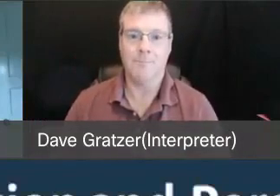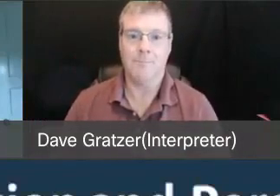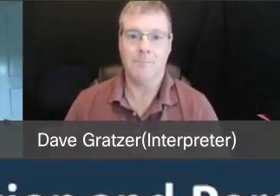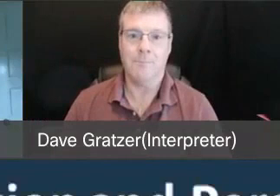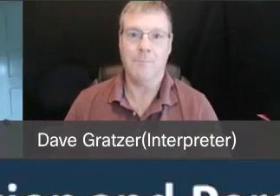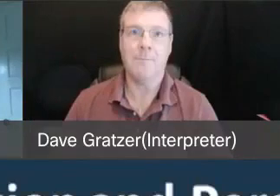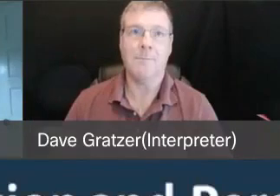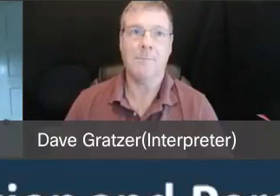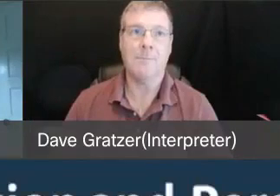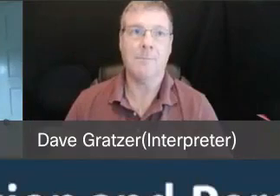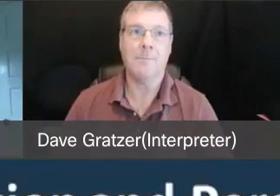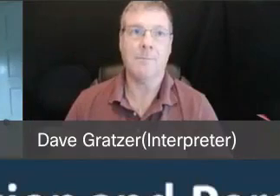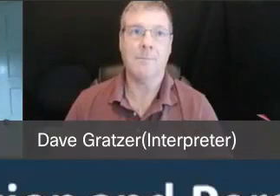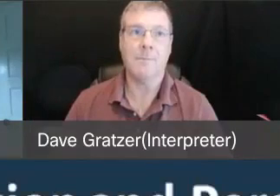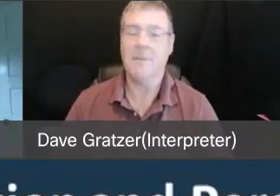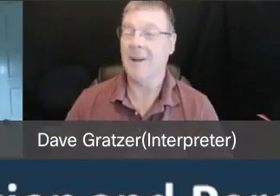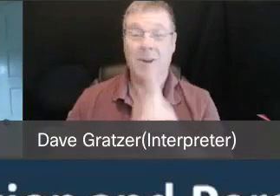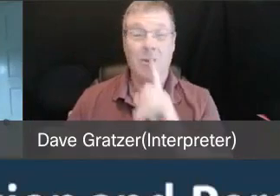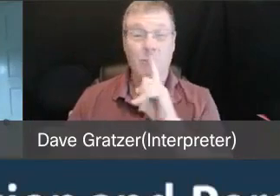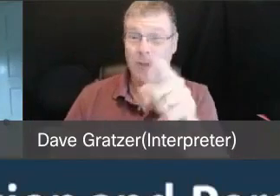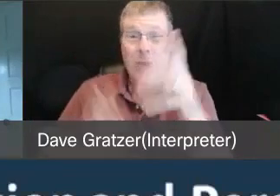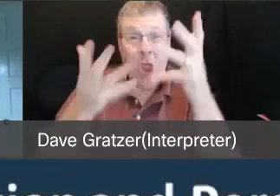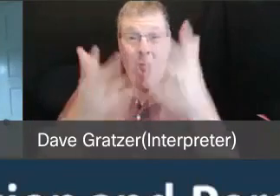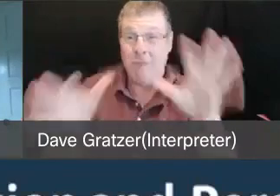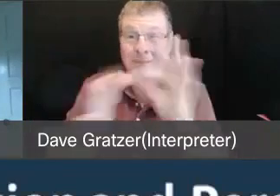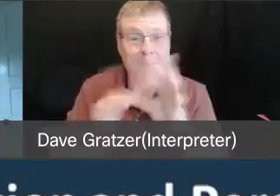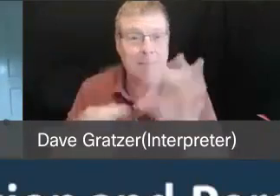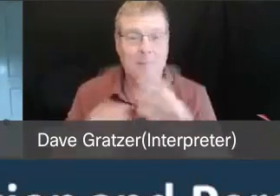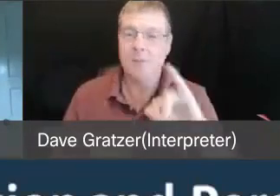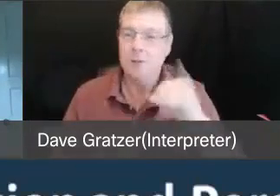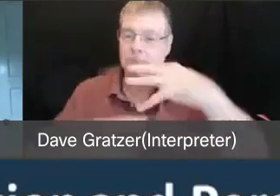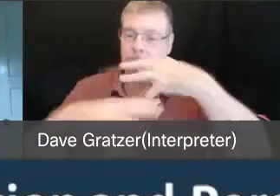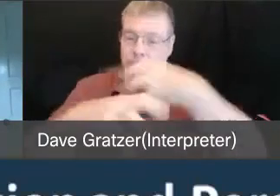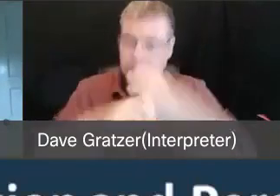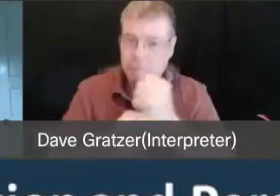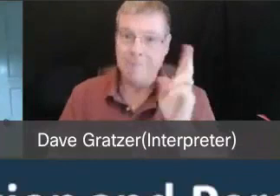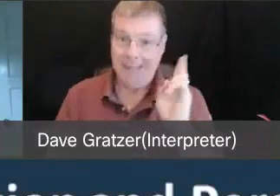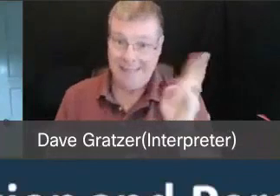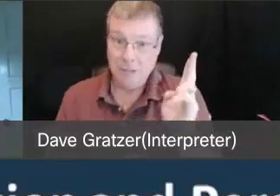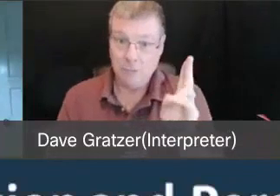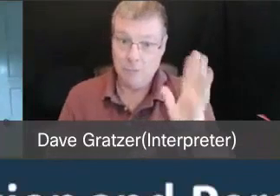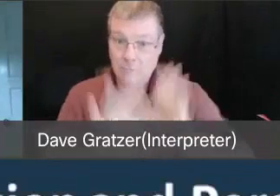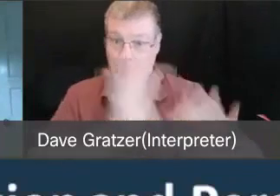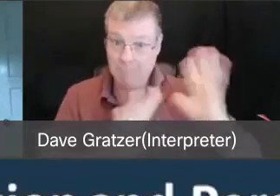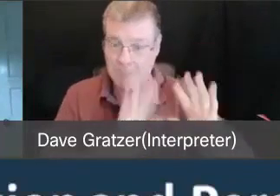Really, you kind of nailed it when you said like a brief history of their past, but we really want to know, like,